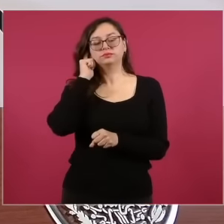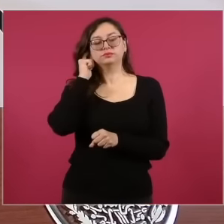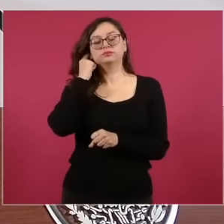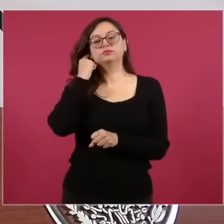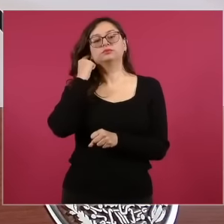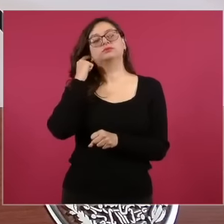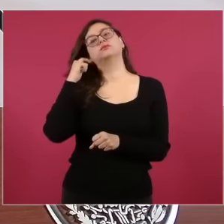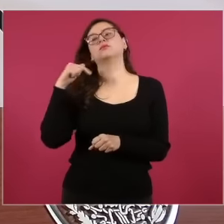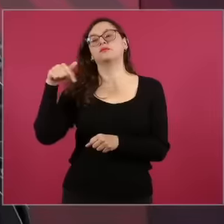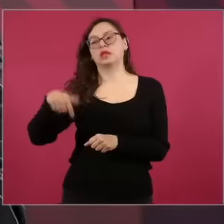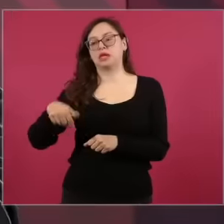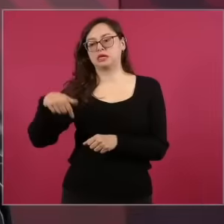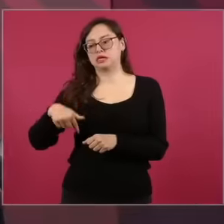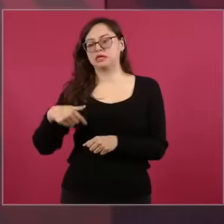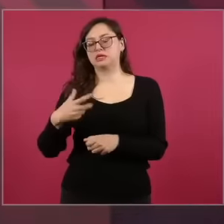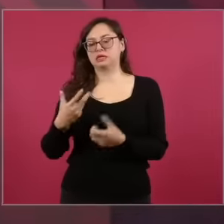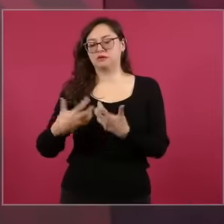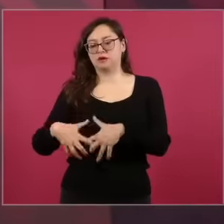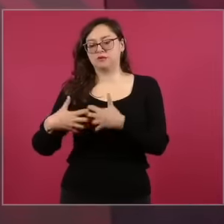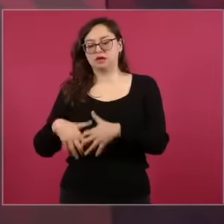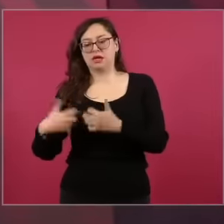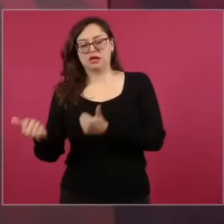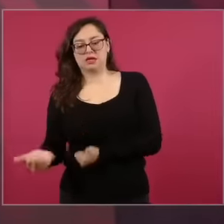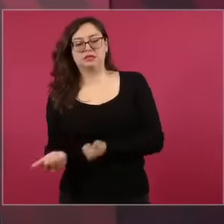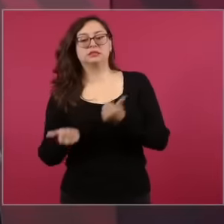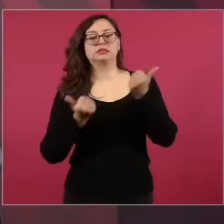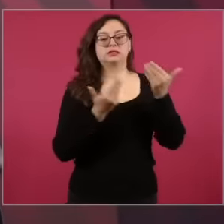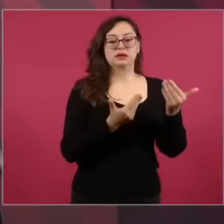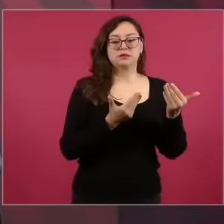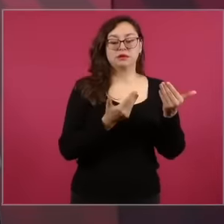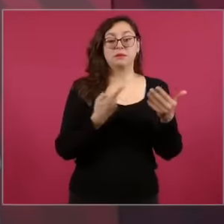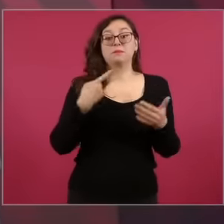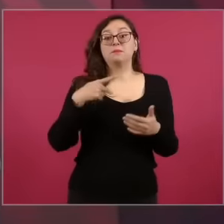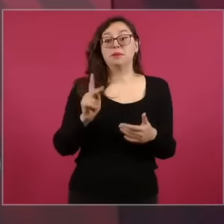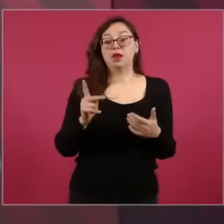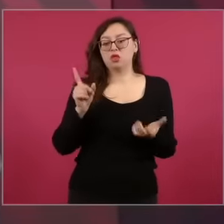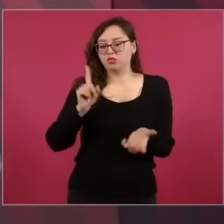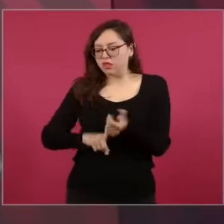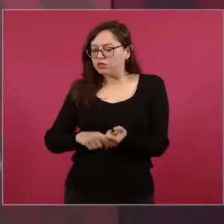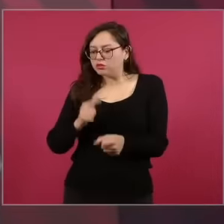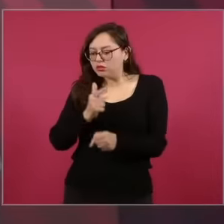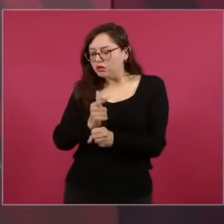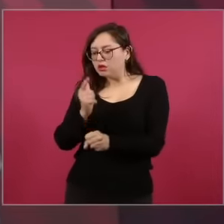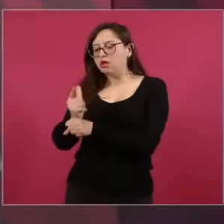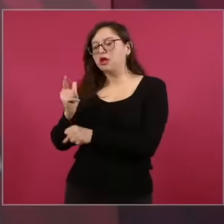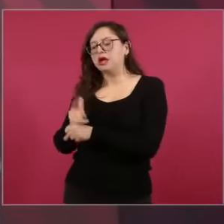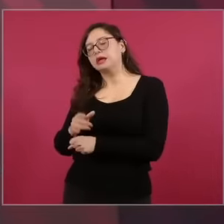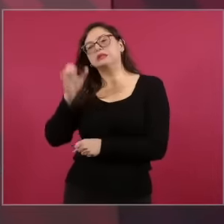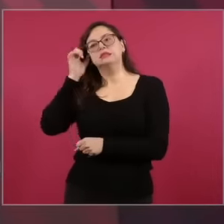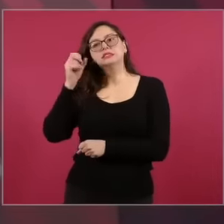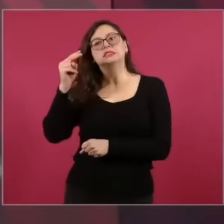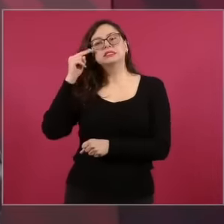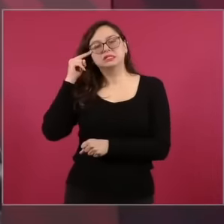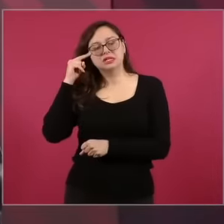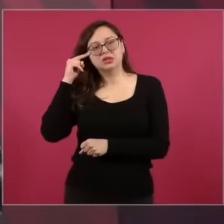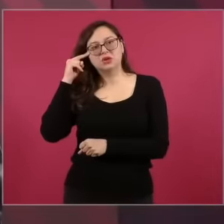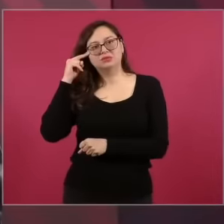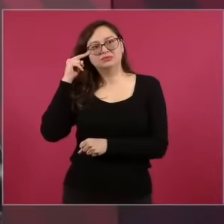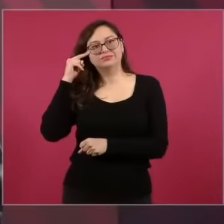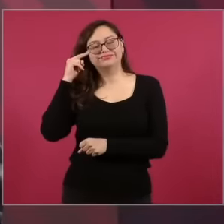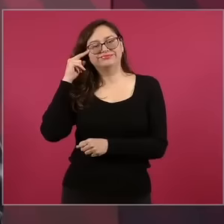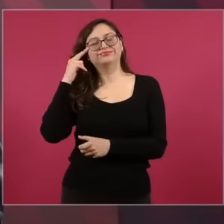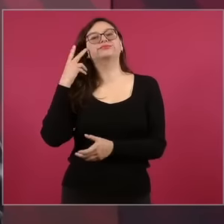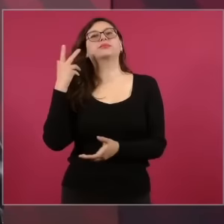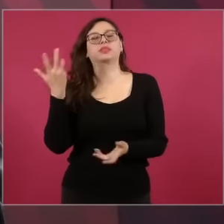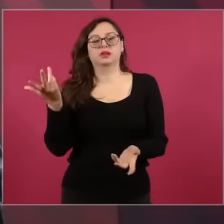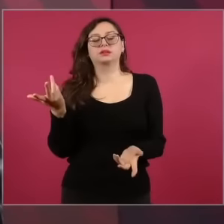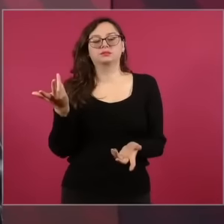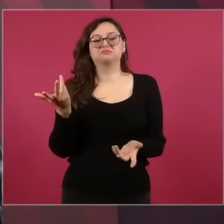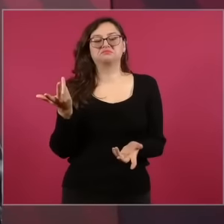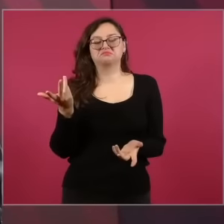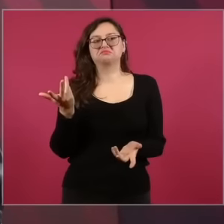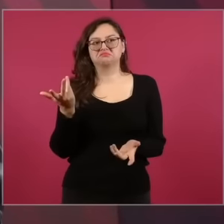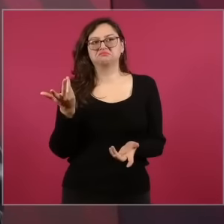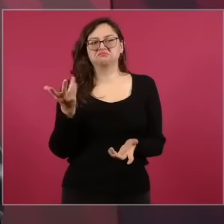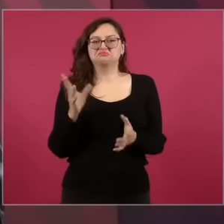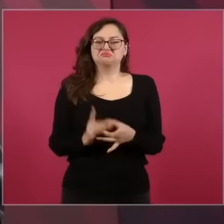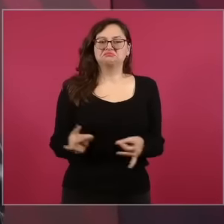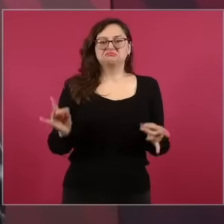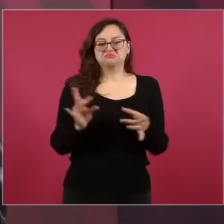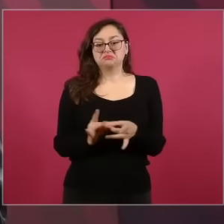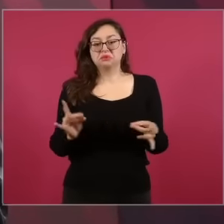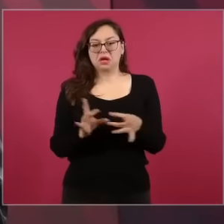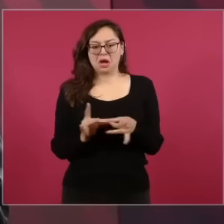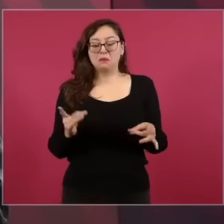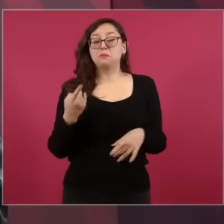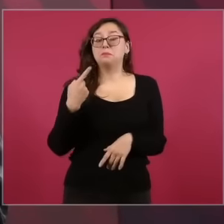and that they are sold there but that they are of Chinese origin so uh the two of them had the delicacy and